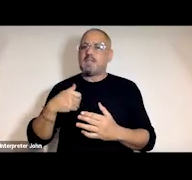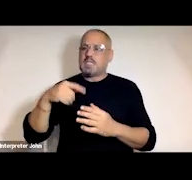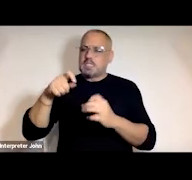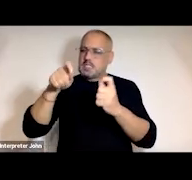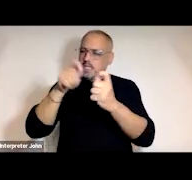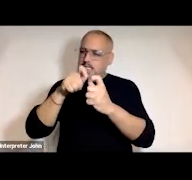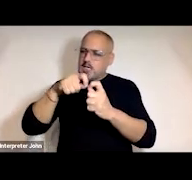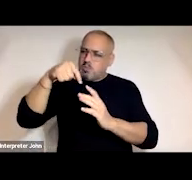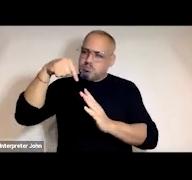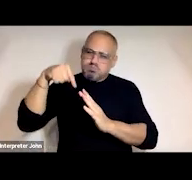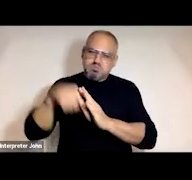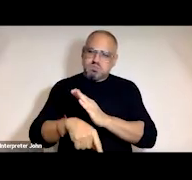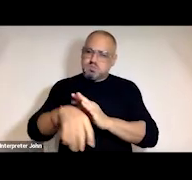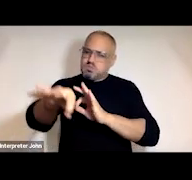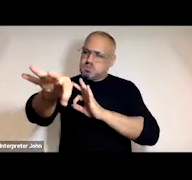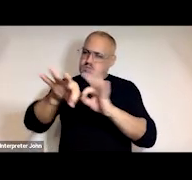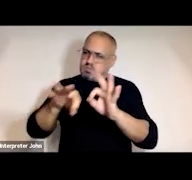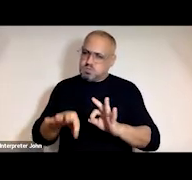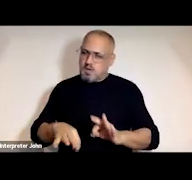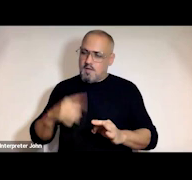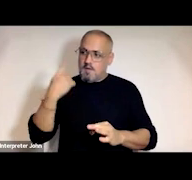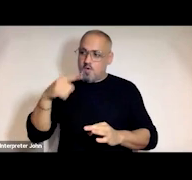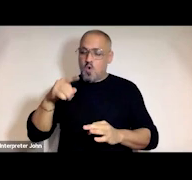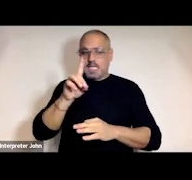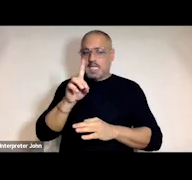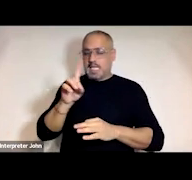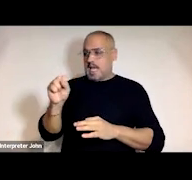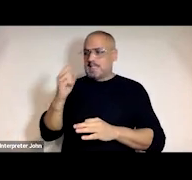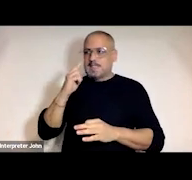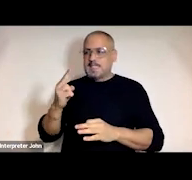so that DDS can see that limitation in the same way that you do.